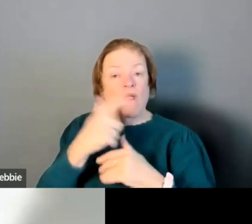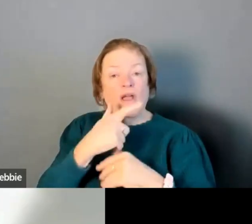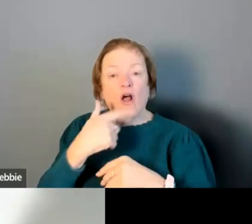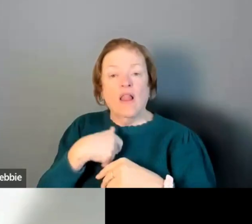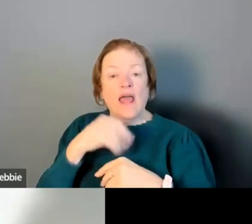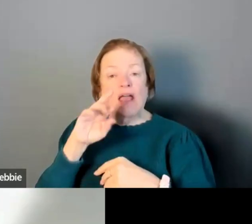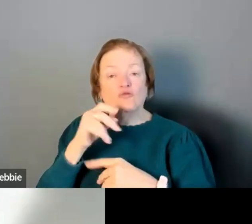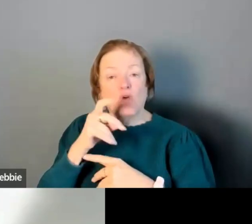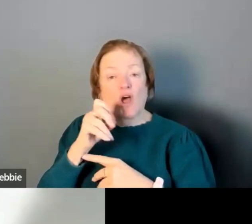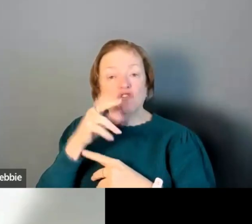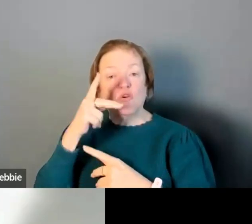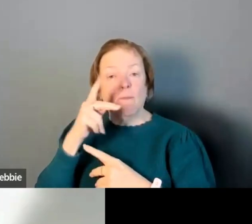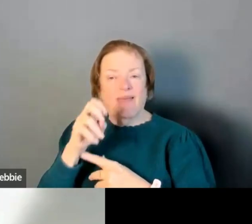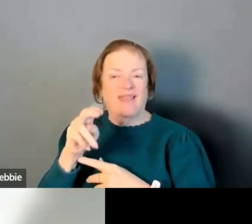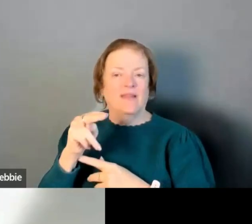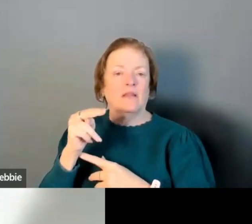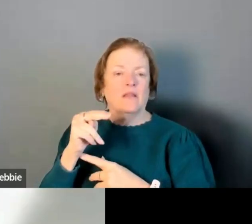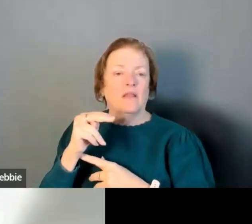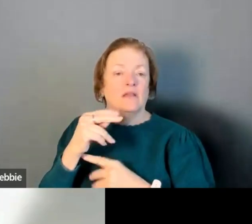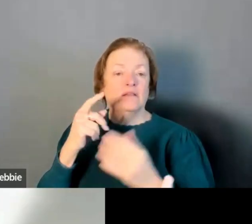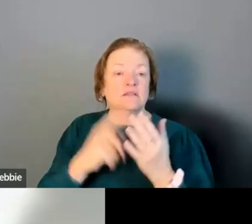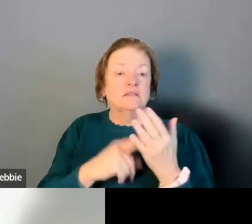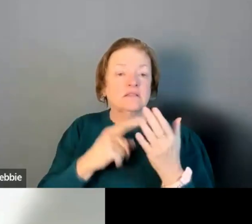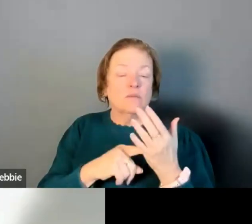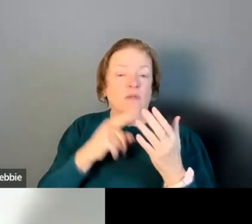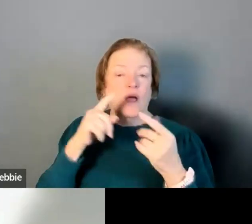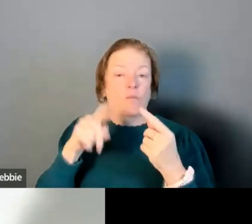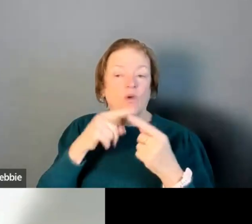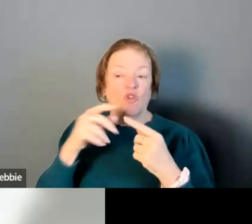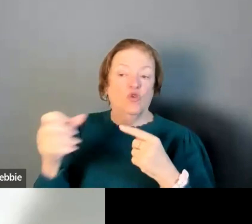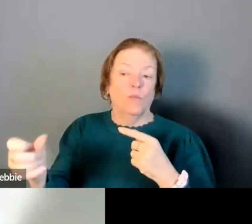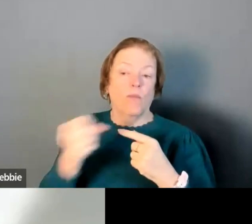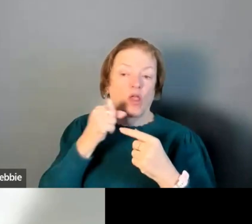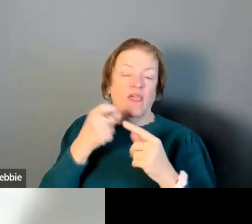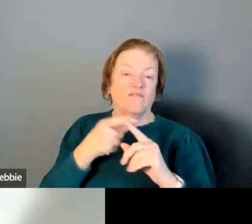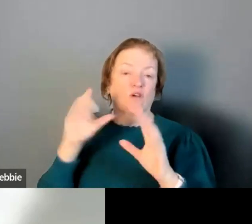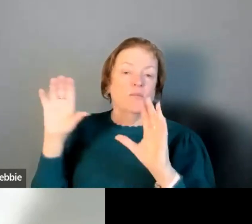Because sometimes when you need to pull the student out of class, right? Say there's multiple kids in that class,